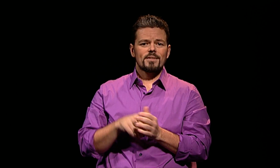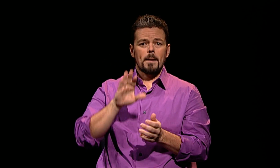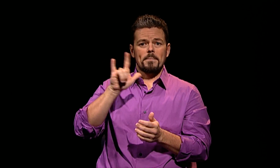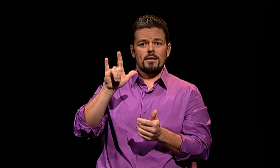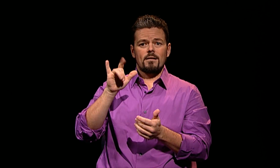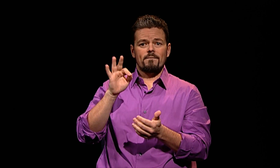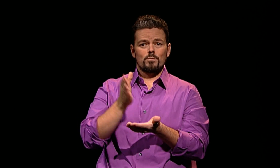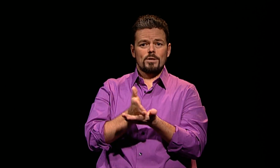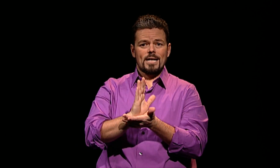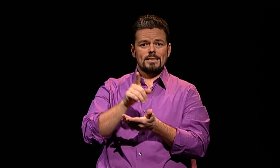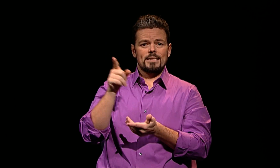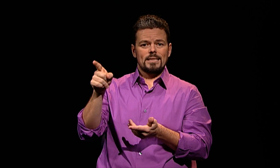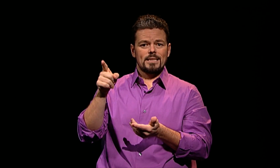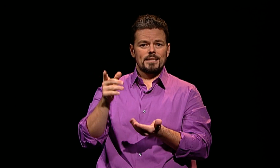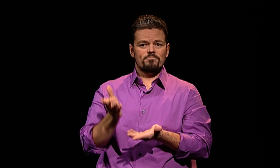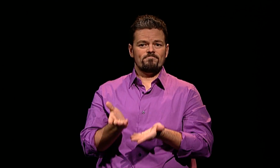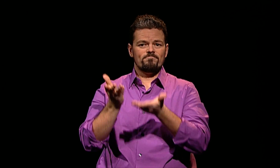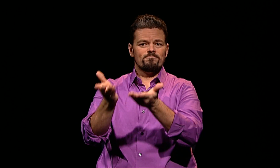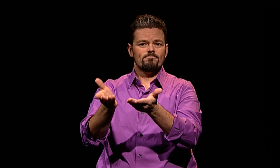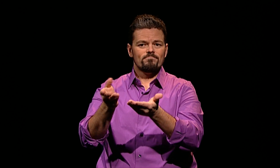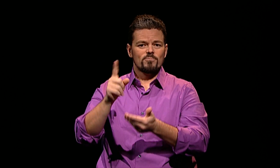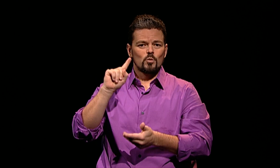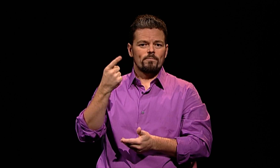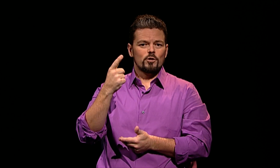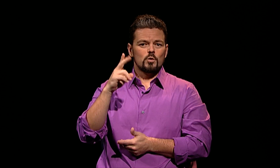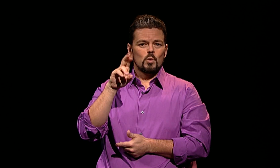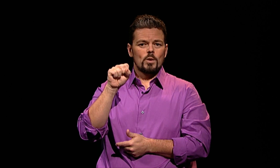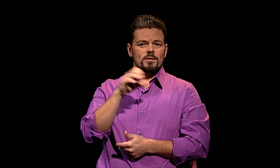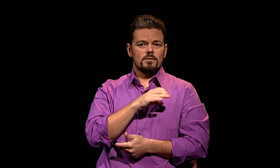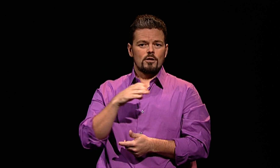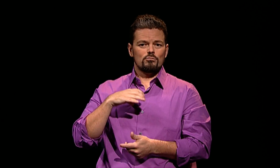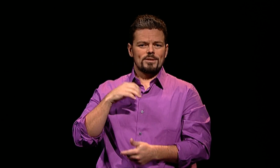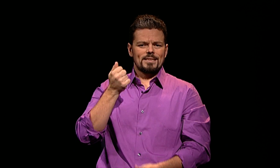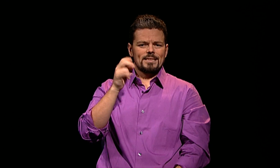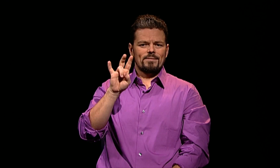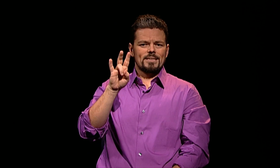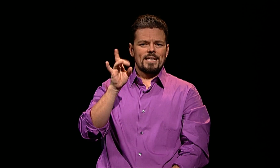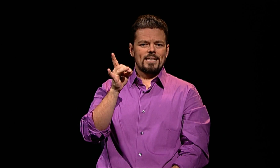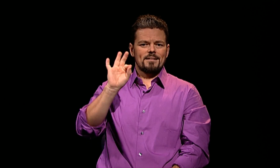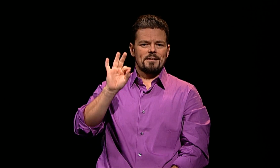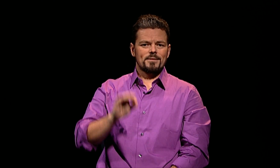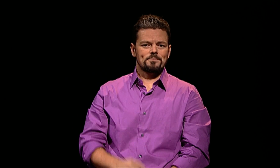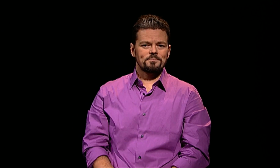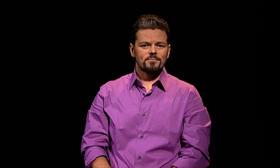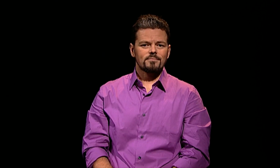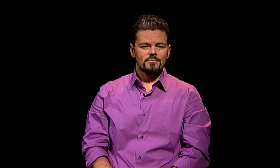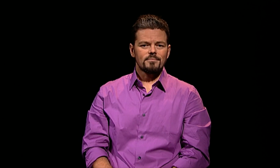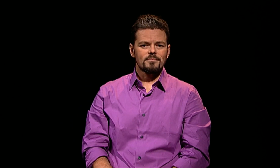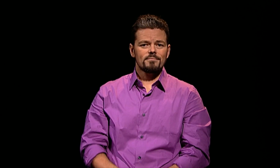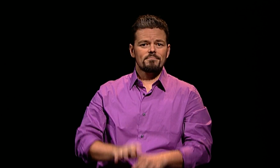INTRODUCED THE BILL OF RIGHTS TO THE FIRST U.S. CONGRESS IN 1789.